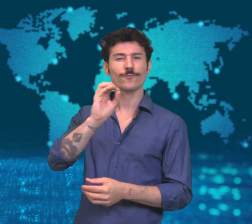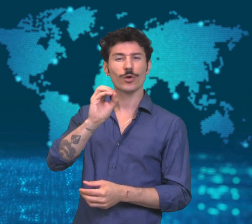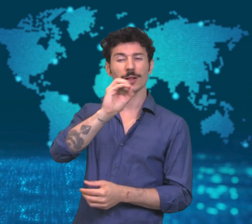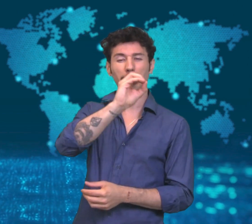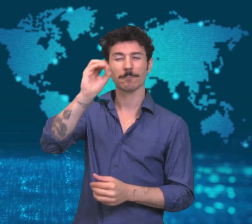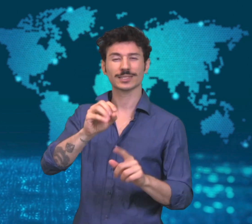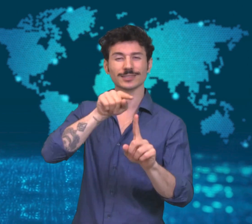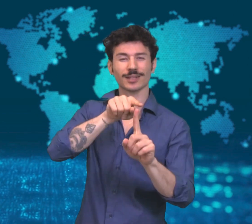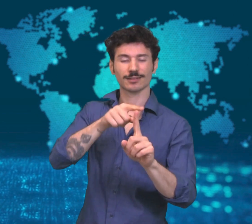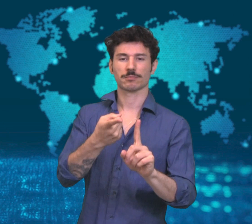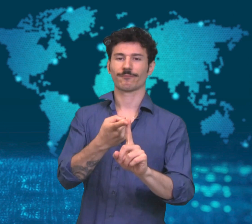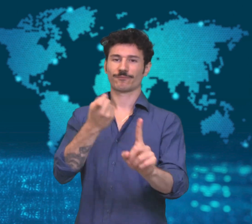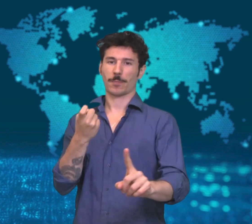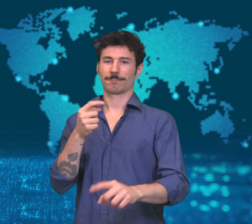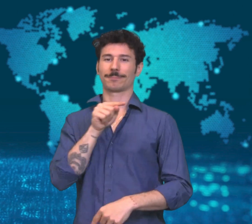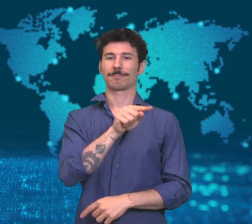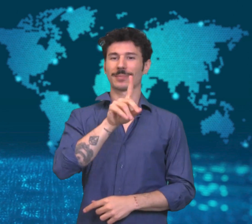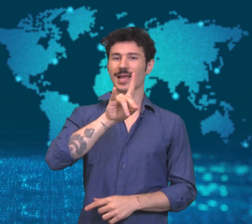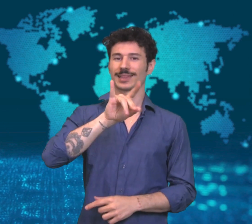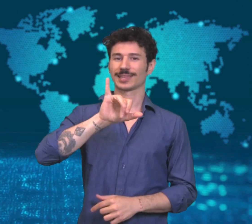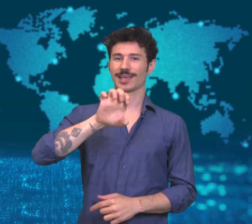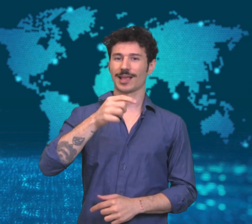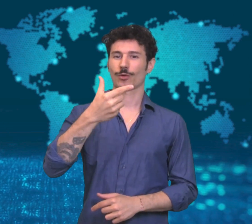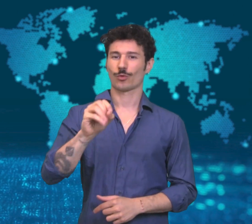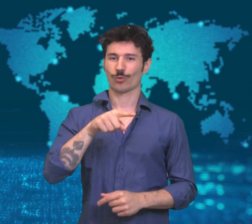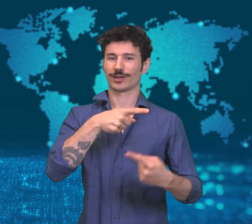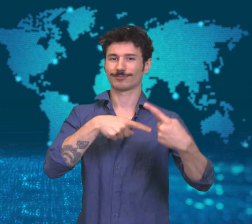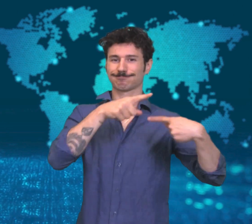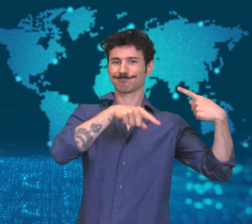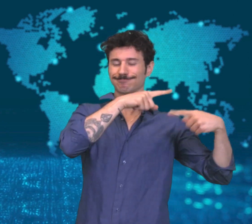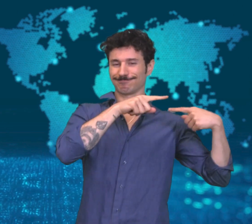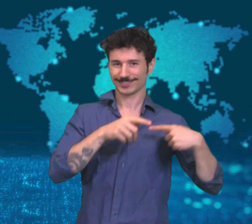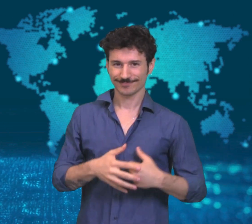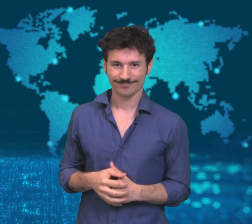around 40% of giant tortoises alive today.